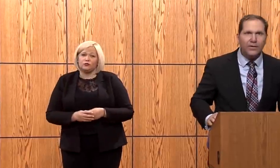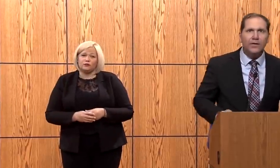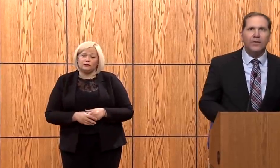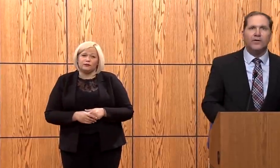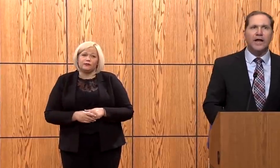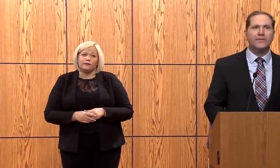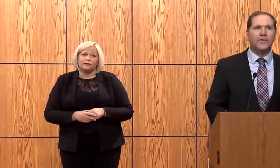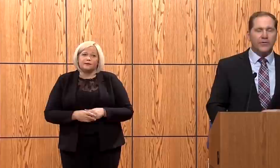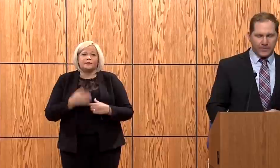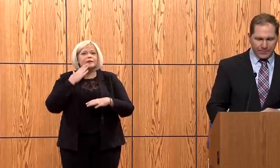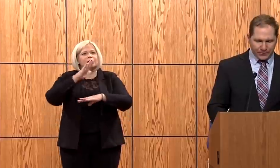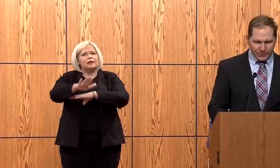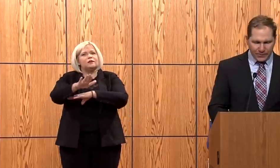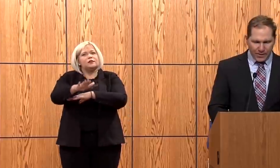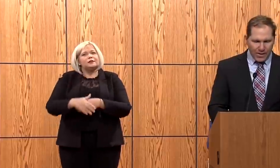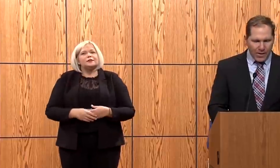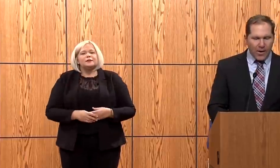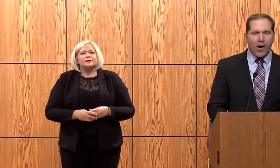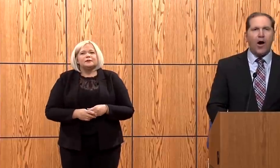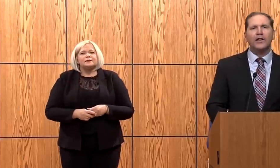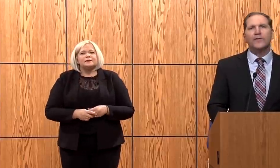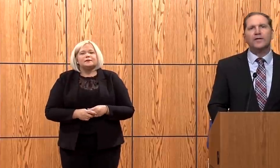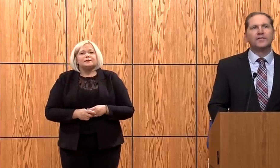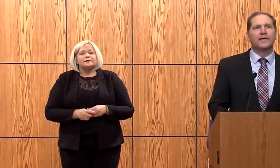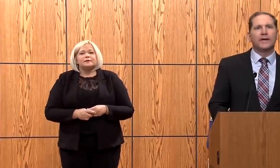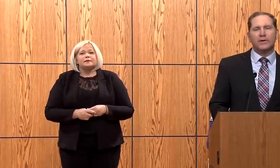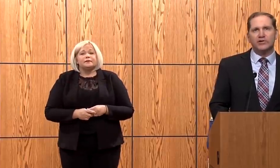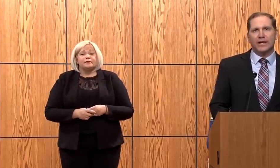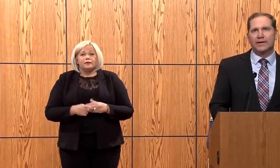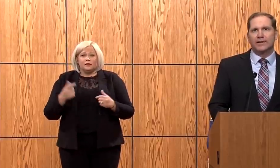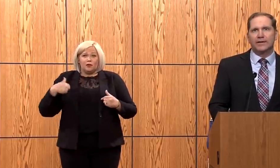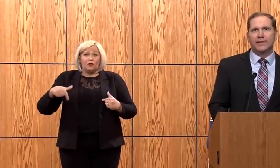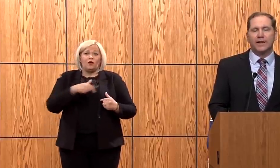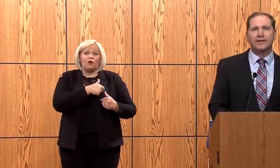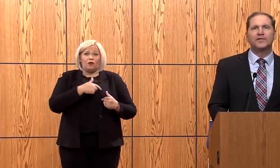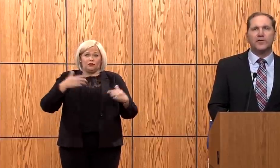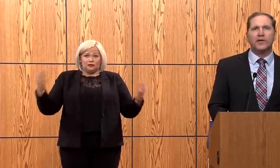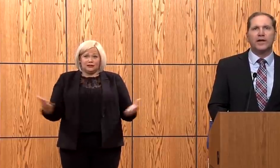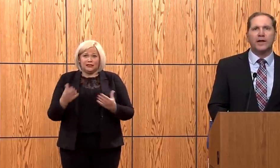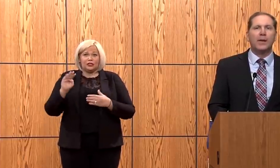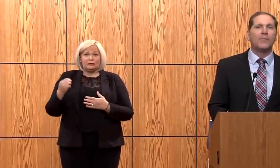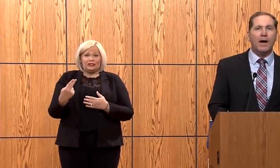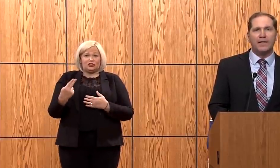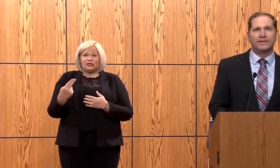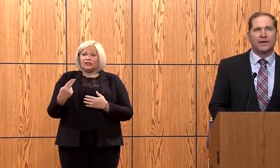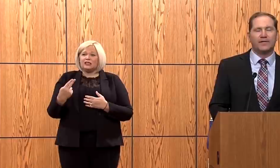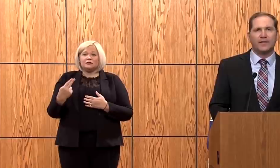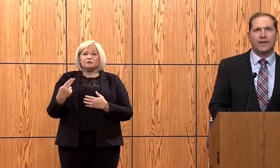THANK YOU. >> THANK YOU, ANDREW. THANK YOU, ANDREW. GOOD AFTERNOON.